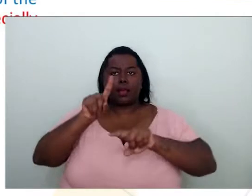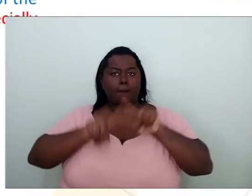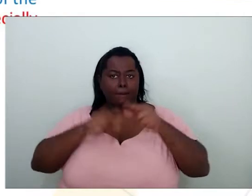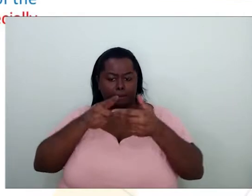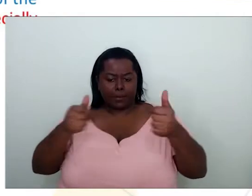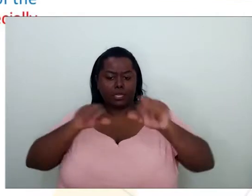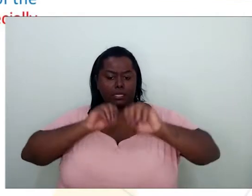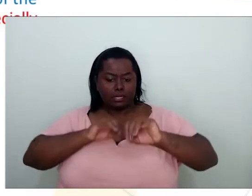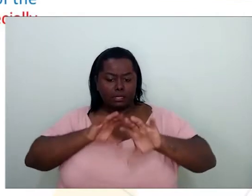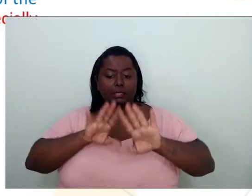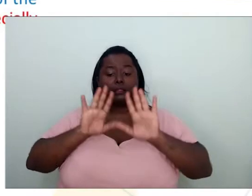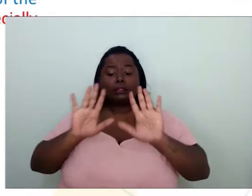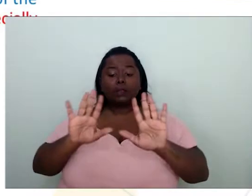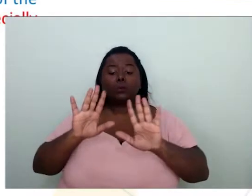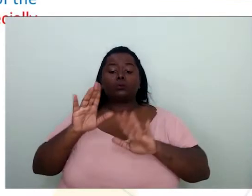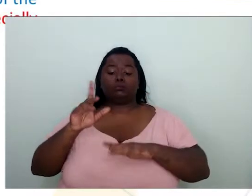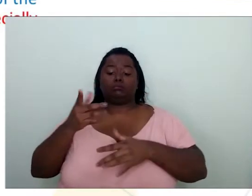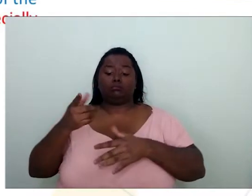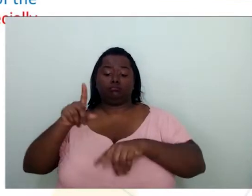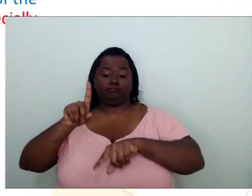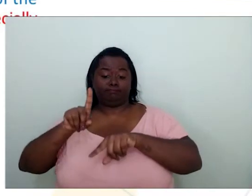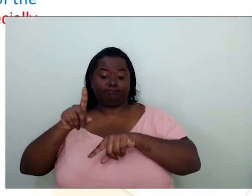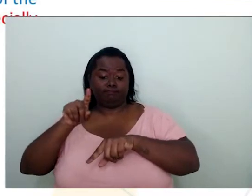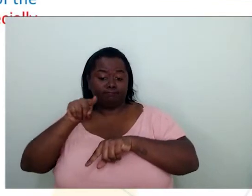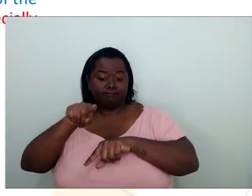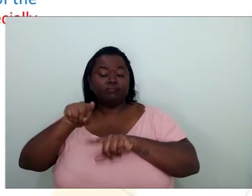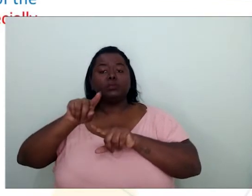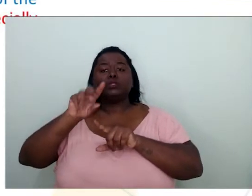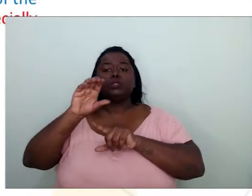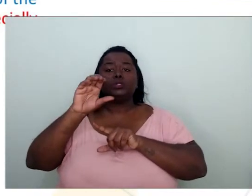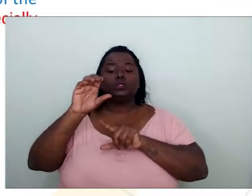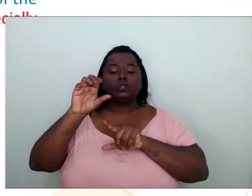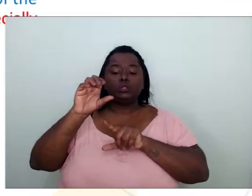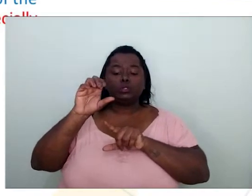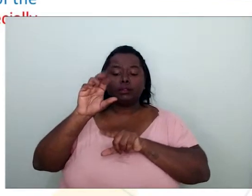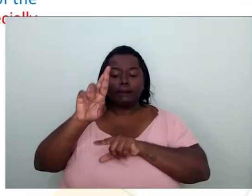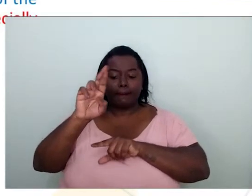case for open educational resource, the socio-political imperatives of OER